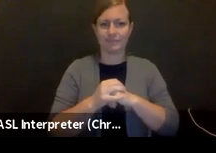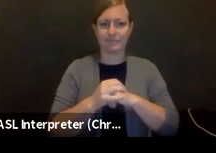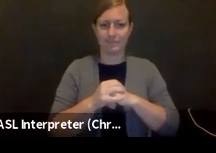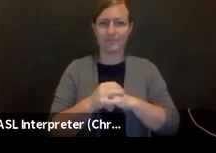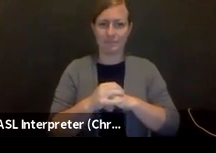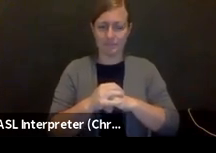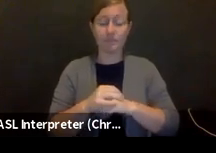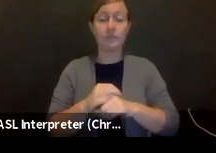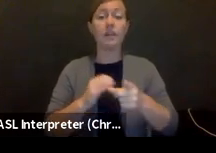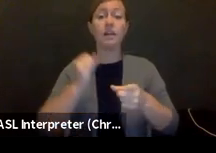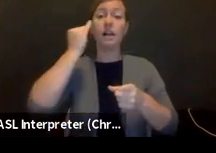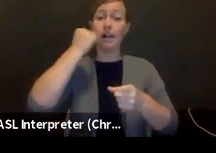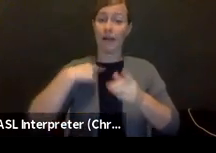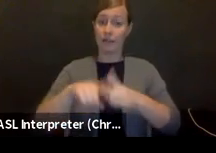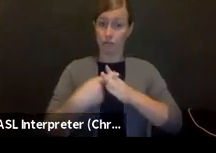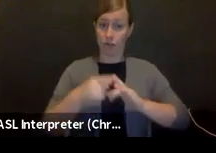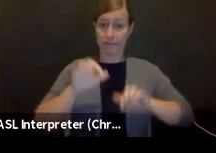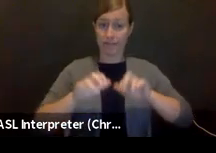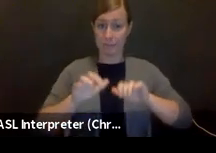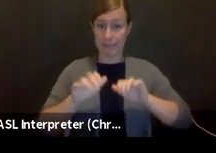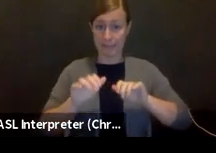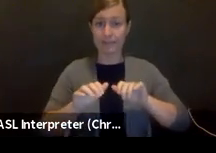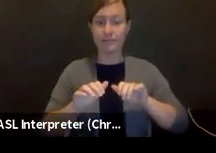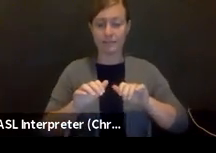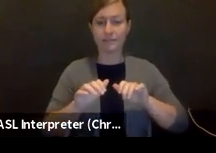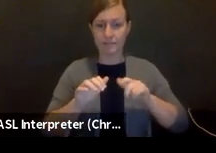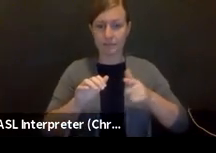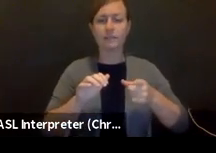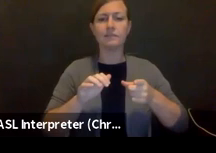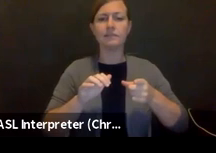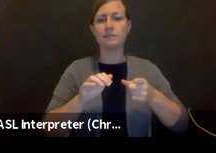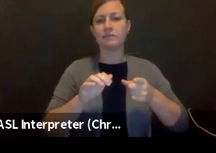ESD 189 - Amy Colburn: If I start typing in all this will get into. We'll come back to discussions.